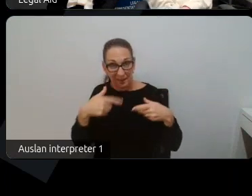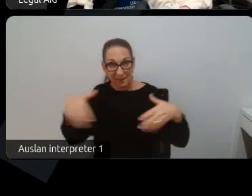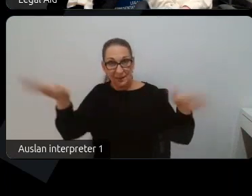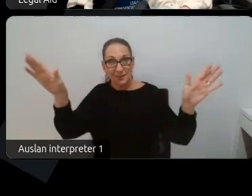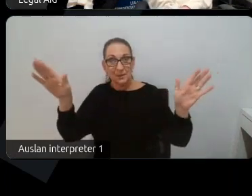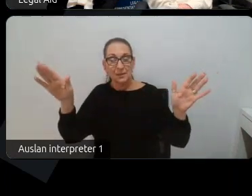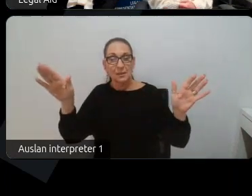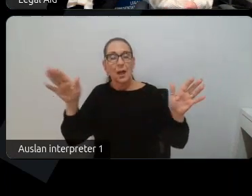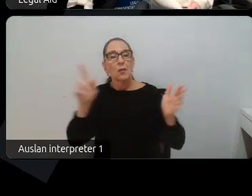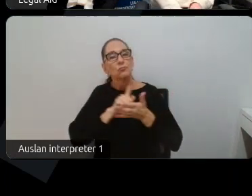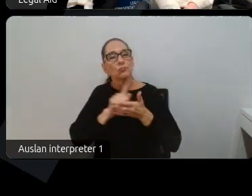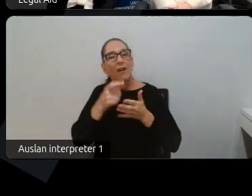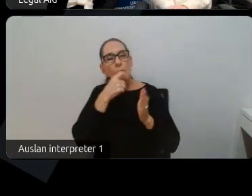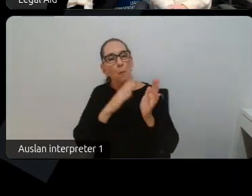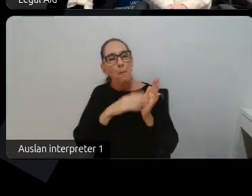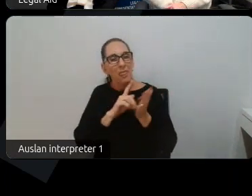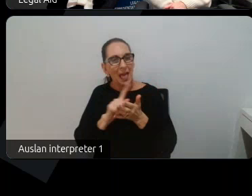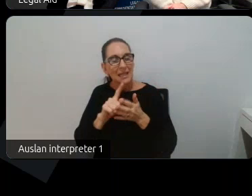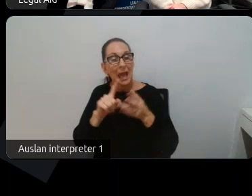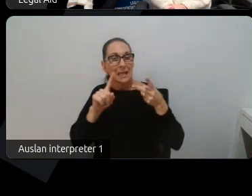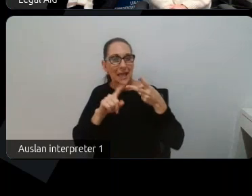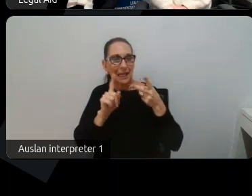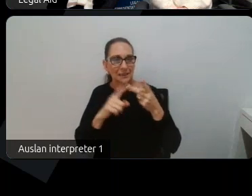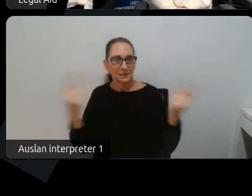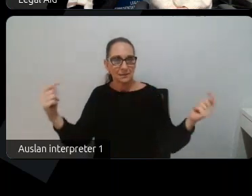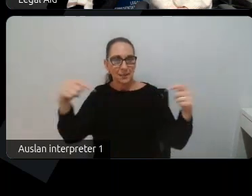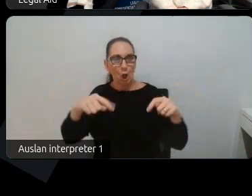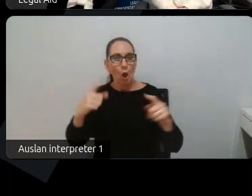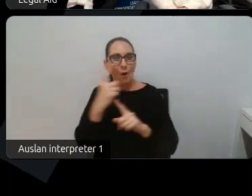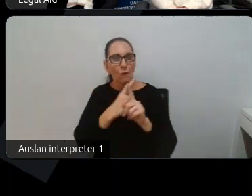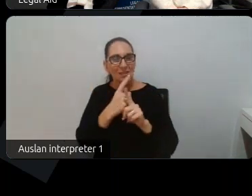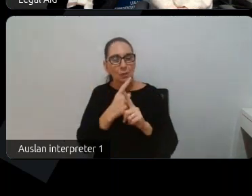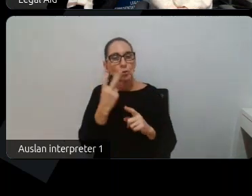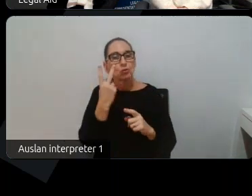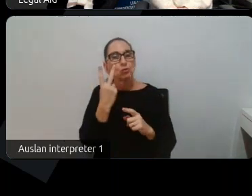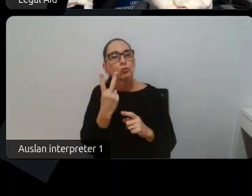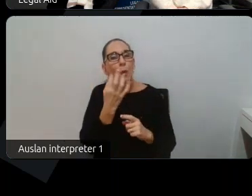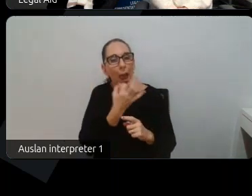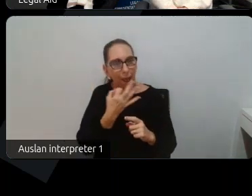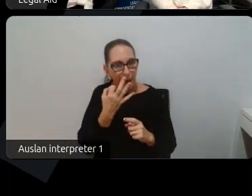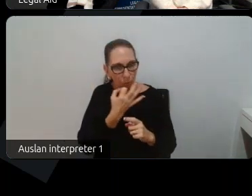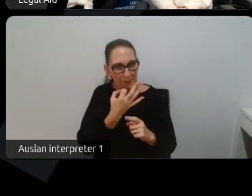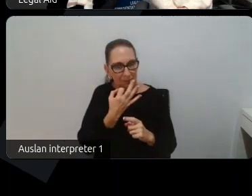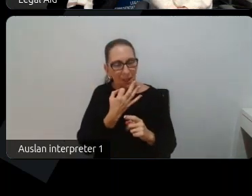few months later and have a second conference for two hours to see if they can reach an agreement.